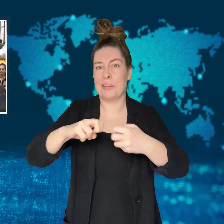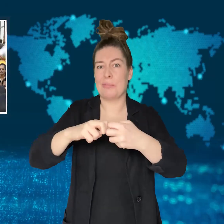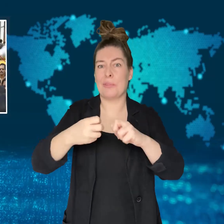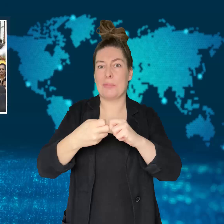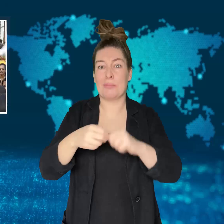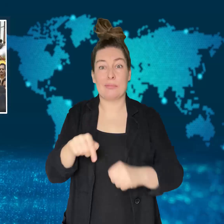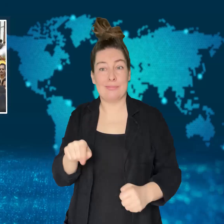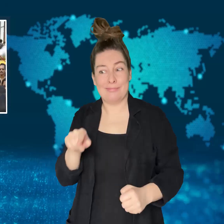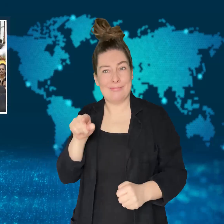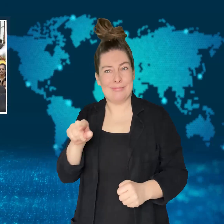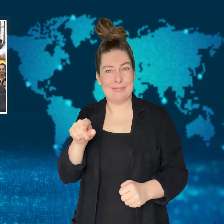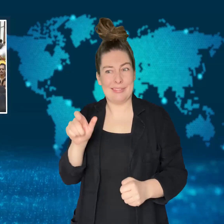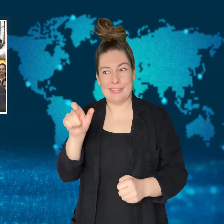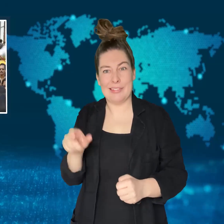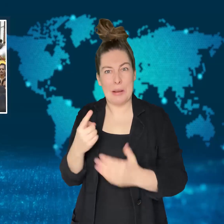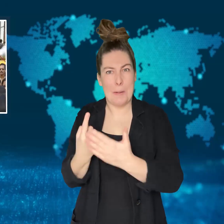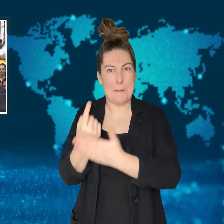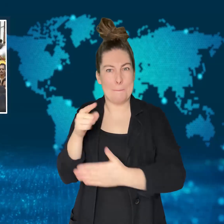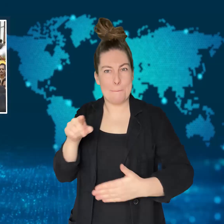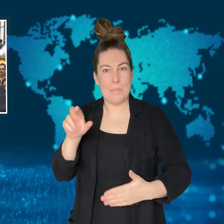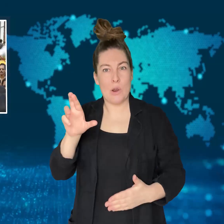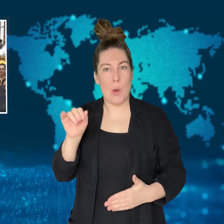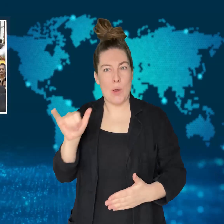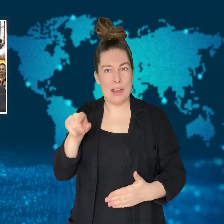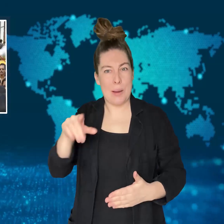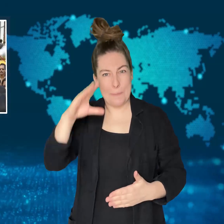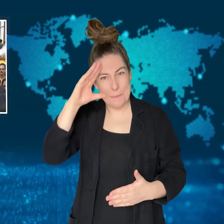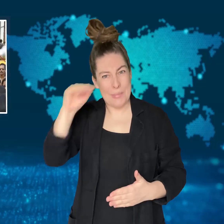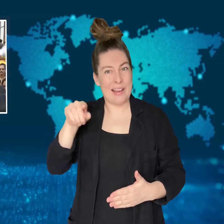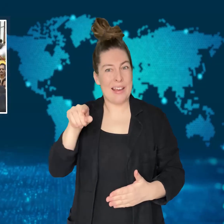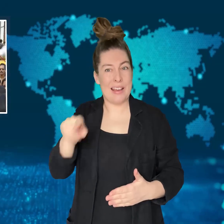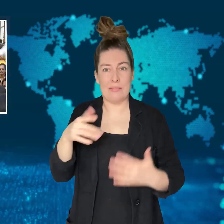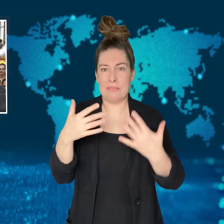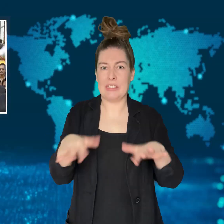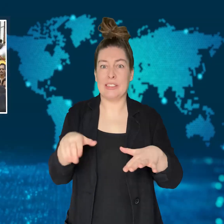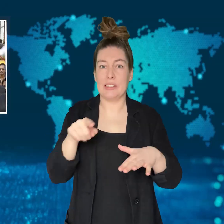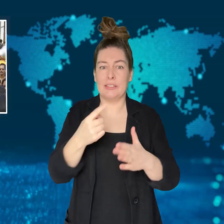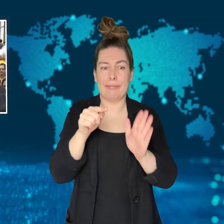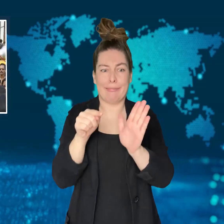that is attached to them.